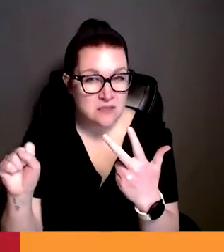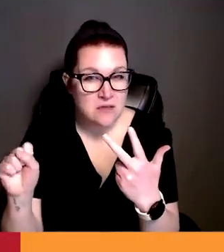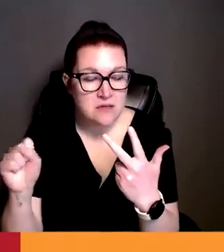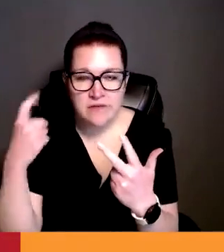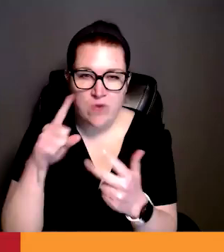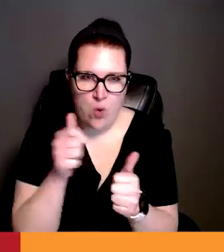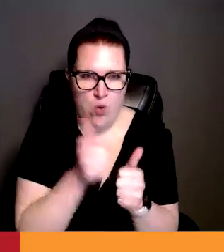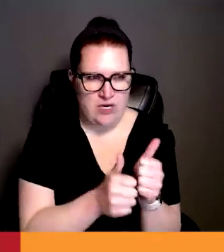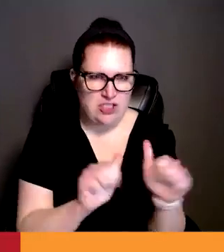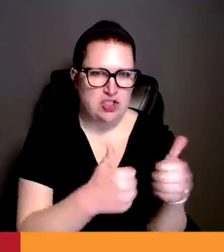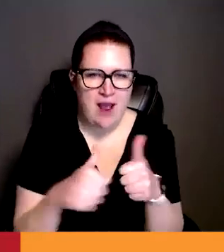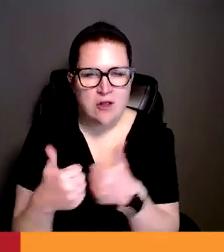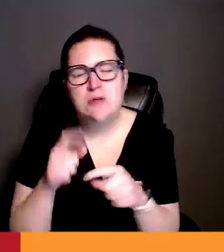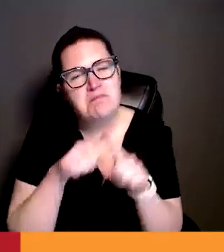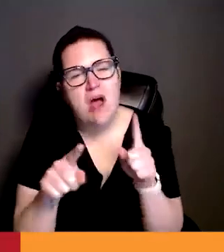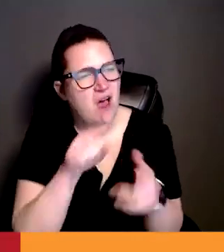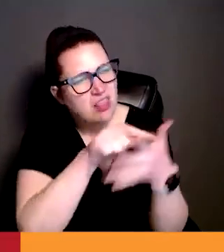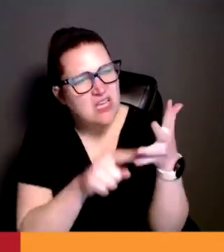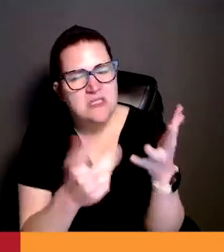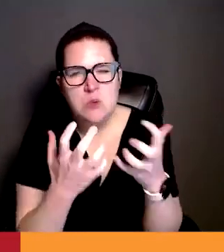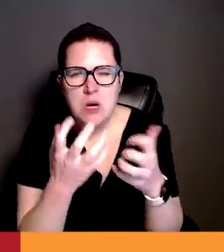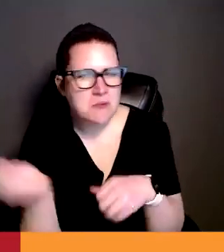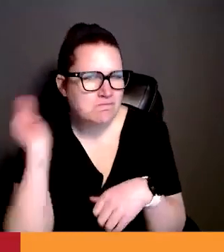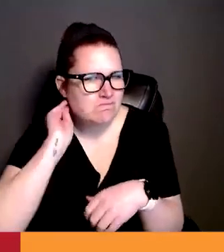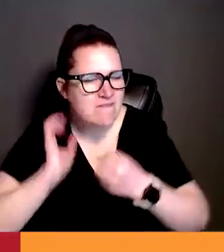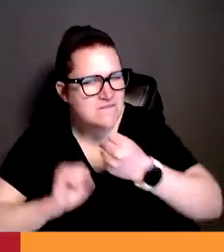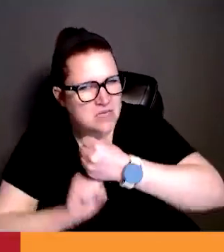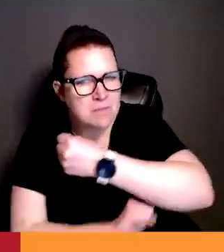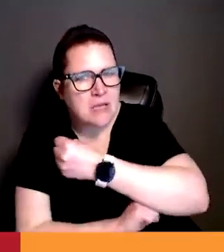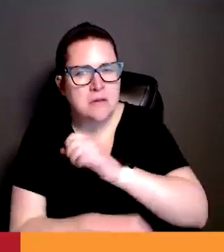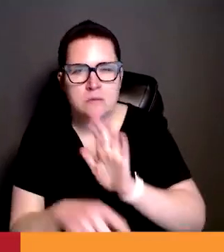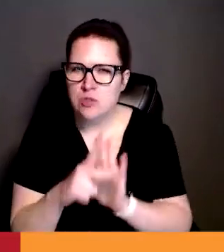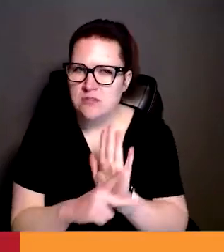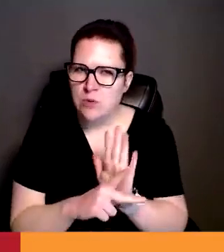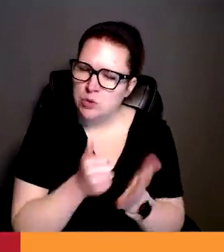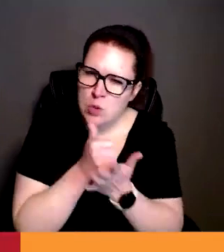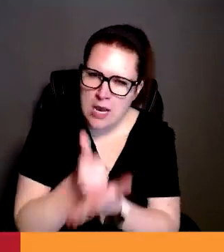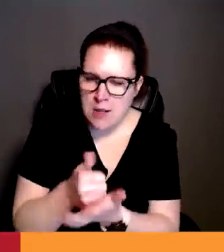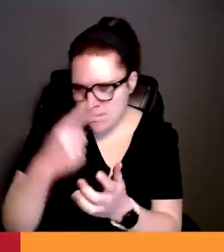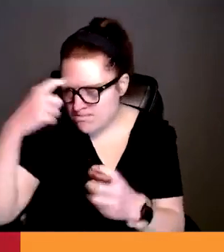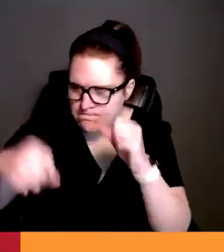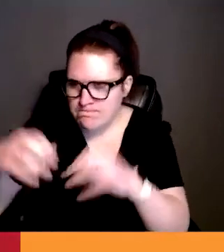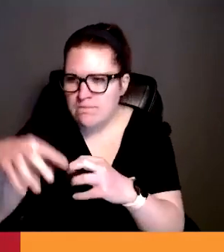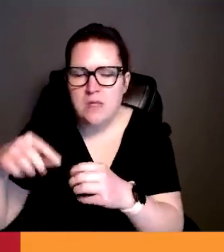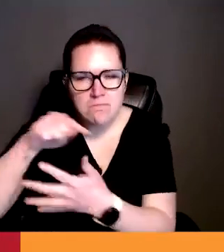but these are sort of fundamental principles that we want to have to guide the solutions that will be in each phase